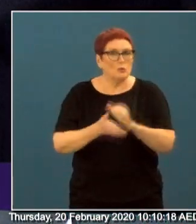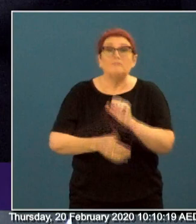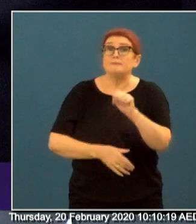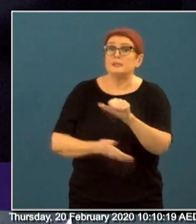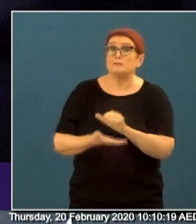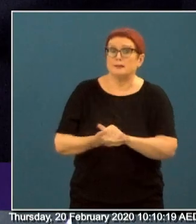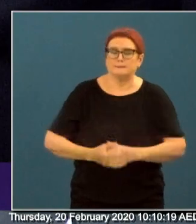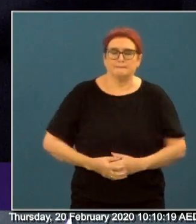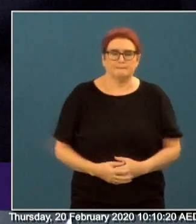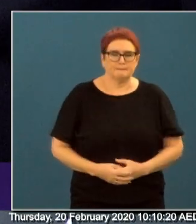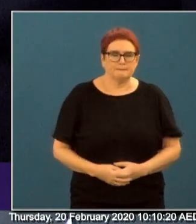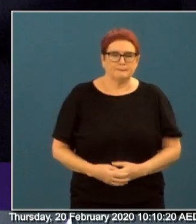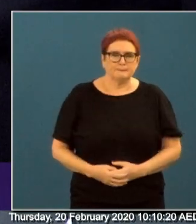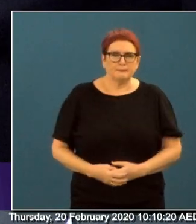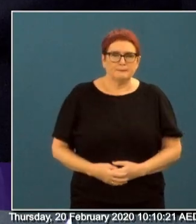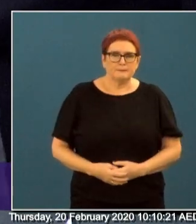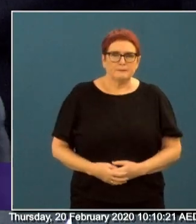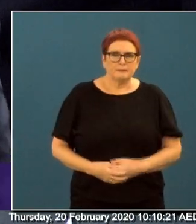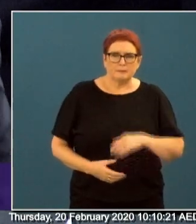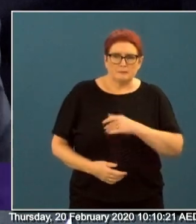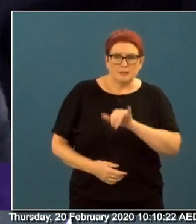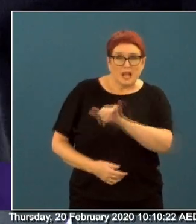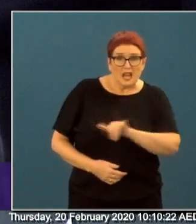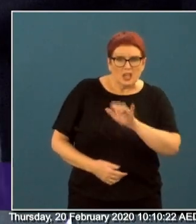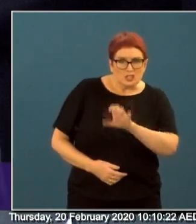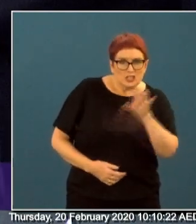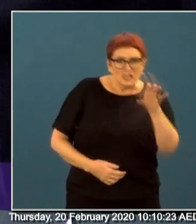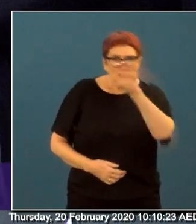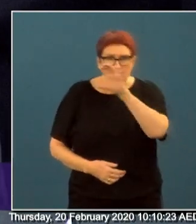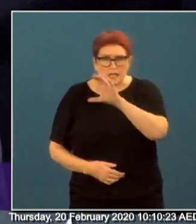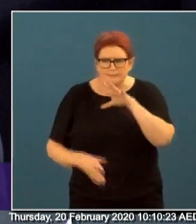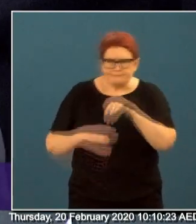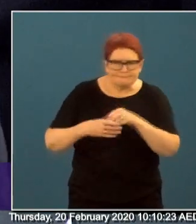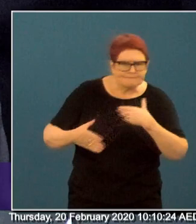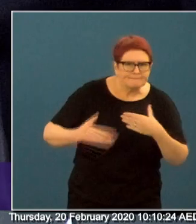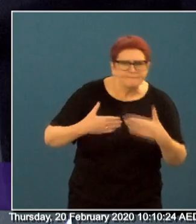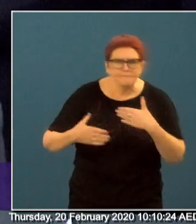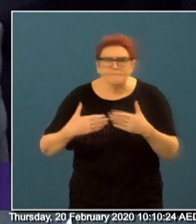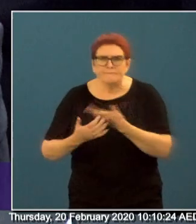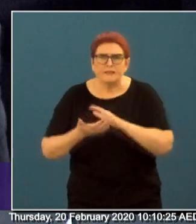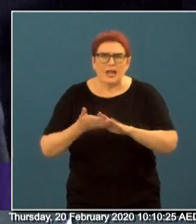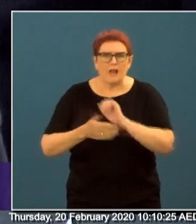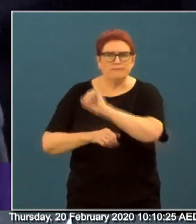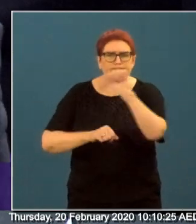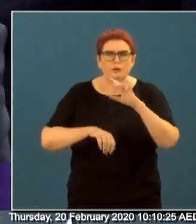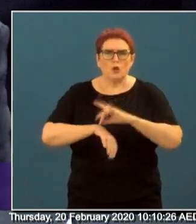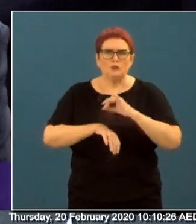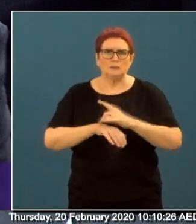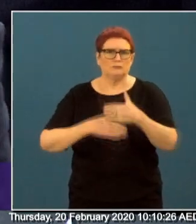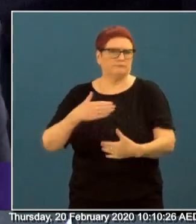The states take a very active role in relation to the practicalities of control